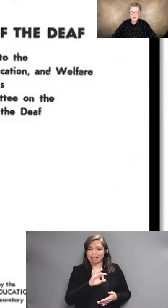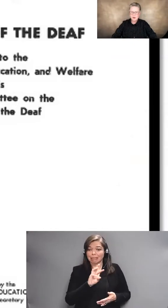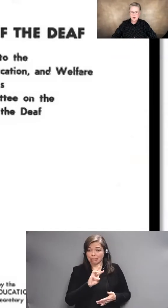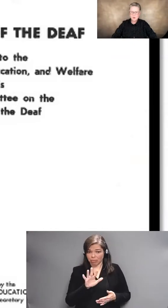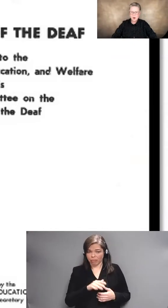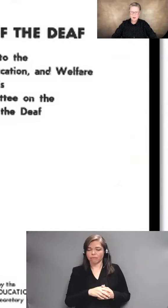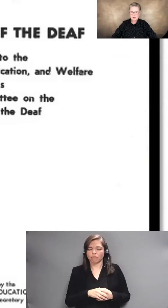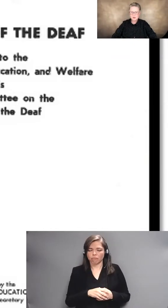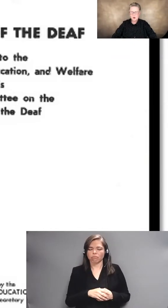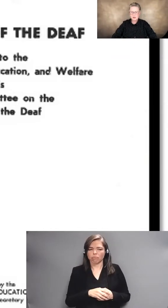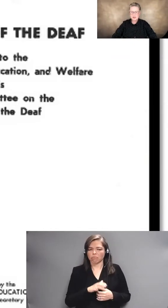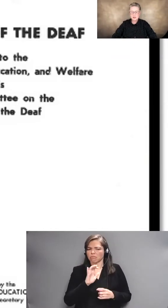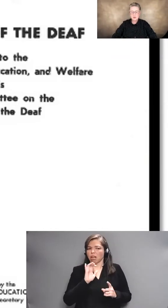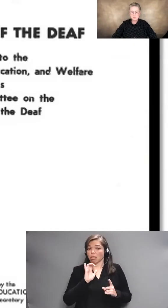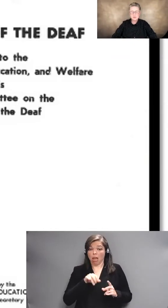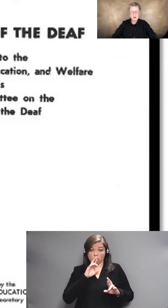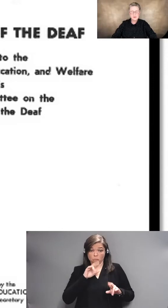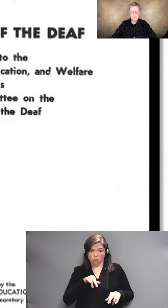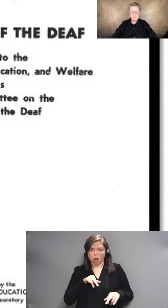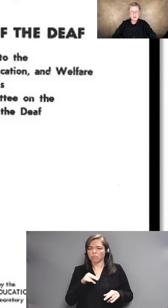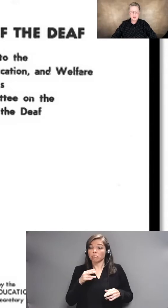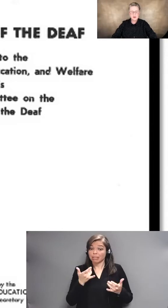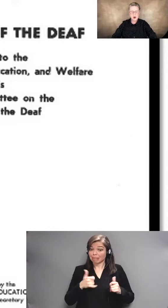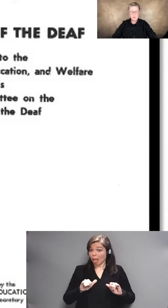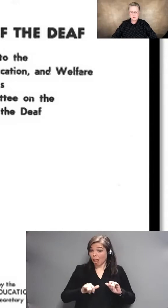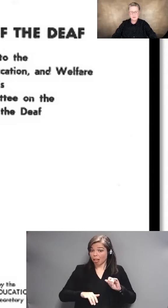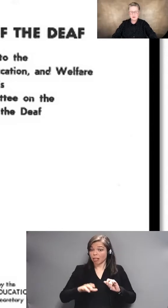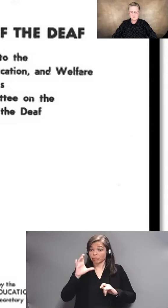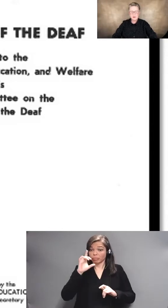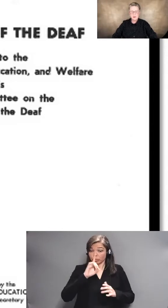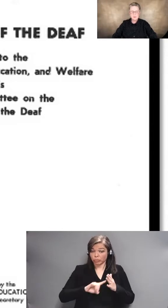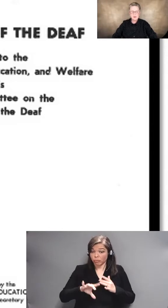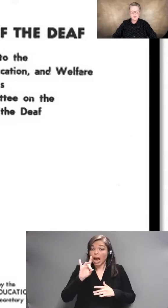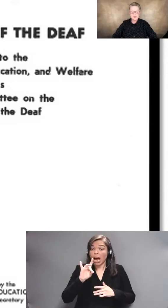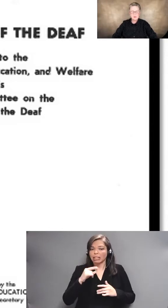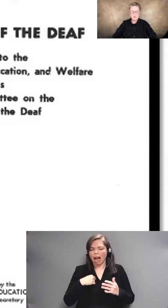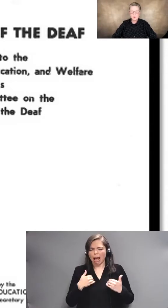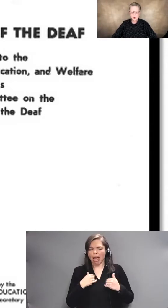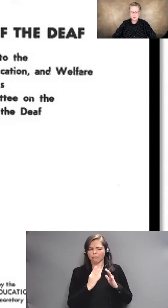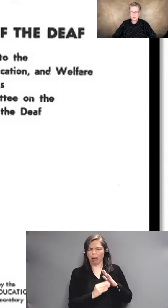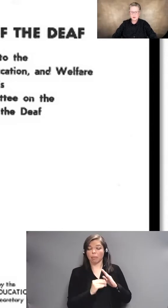and what it was . . . and you can still find this and I have a copy of it, but it's a report that